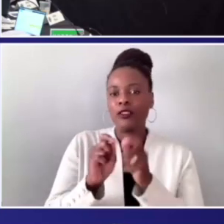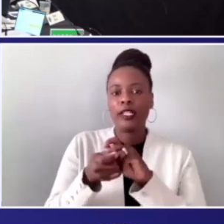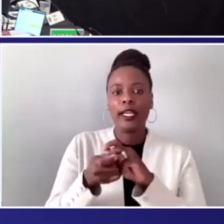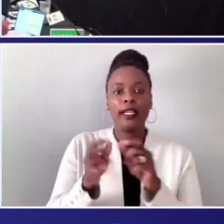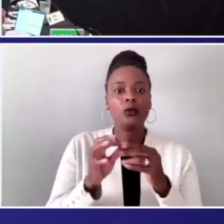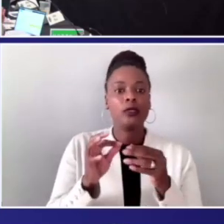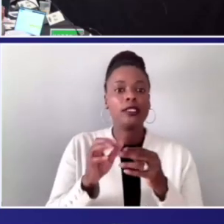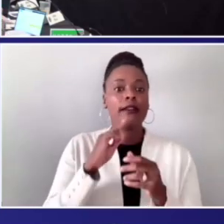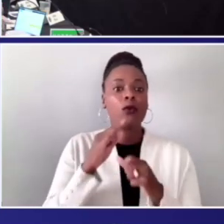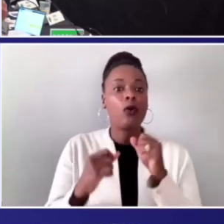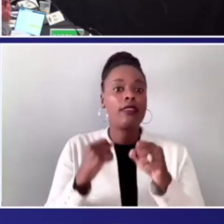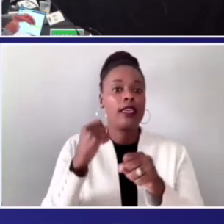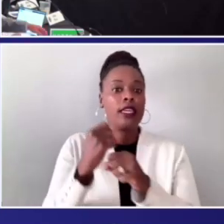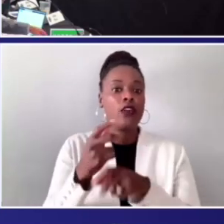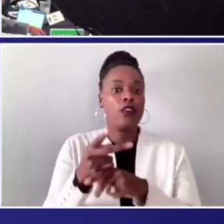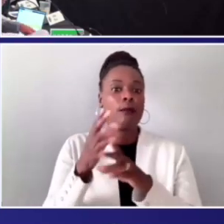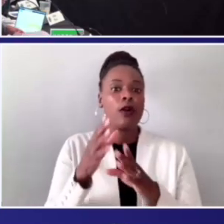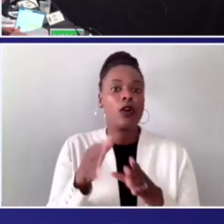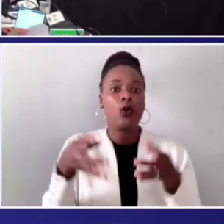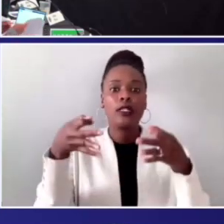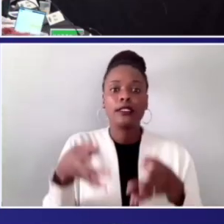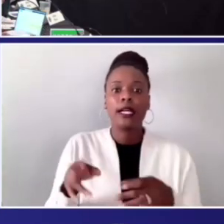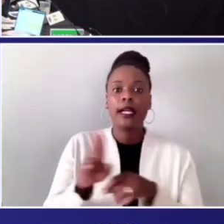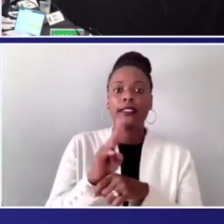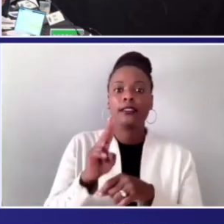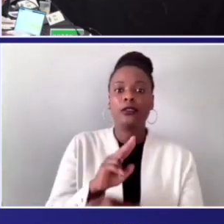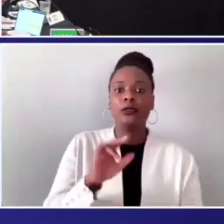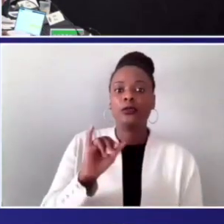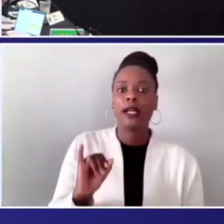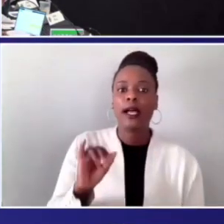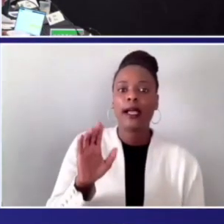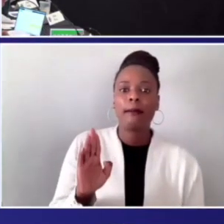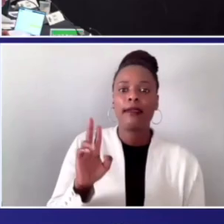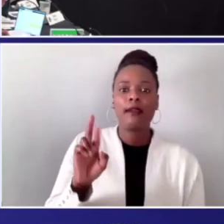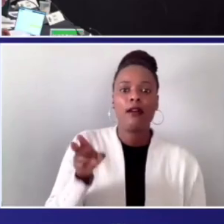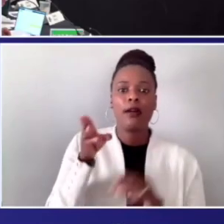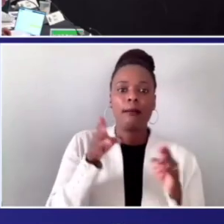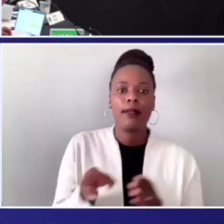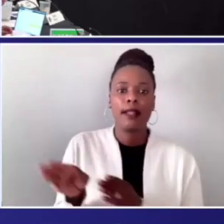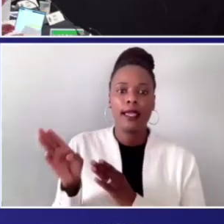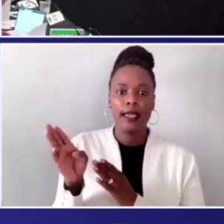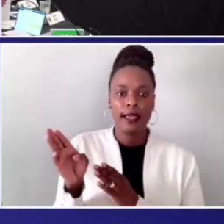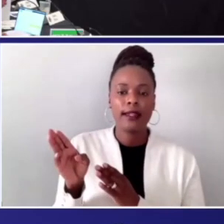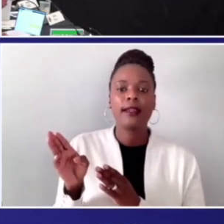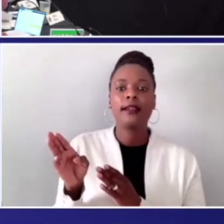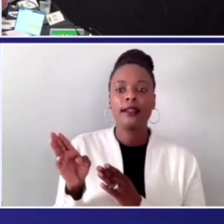borrower elects the Income Based Repayment Plan. We've inserted those actual words